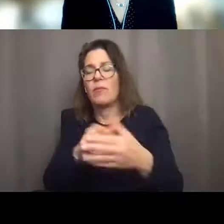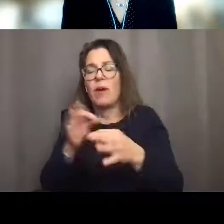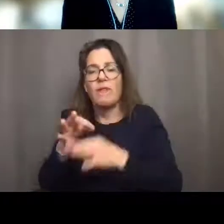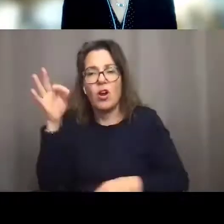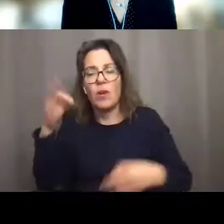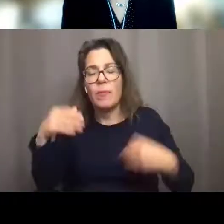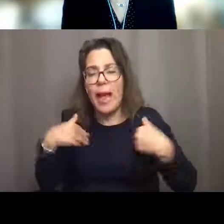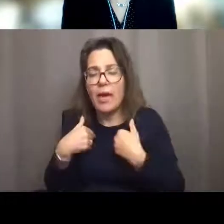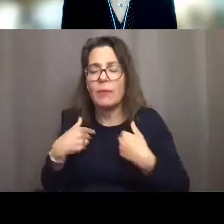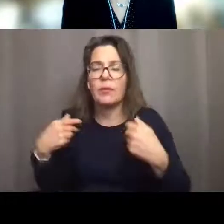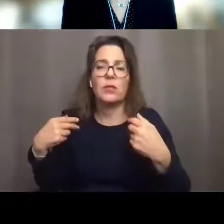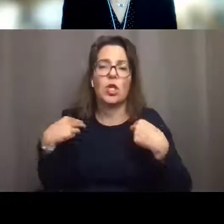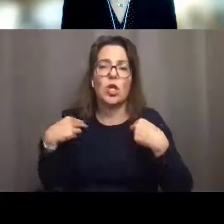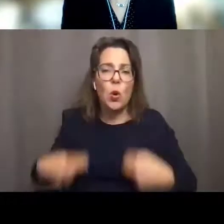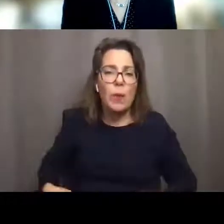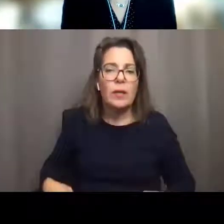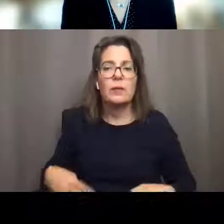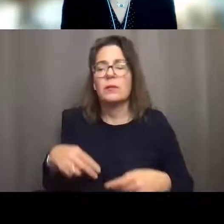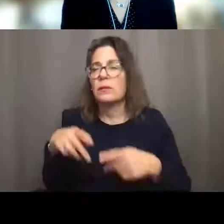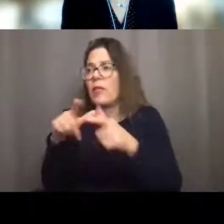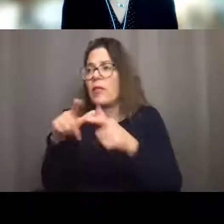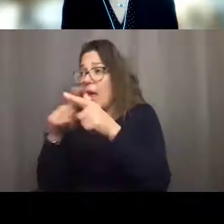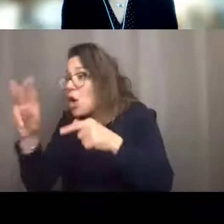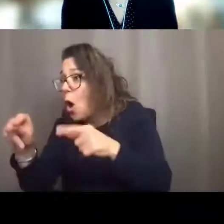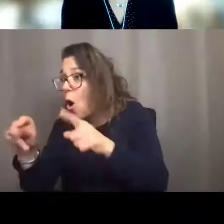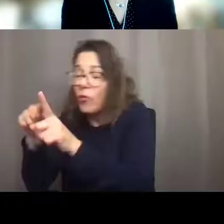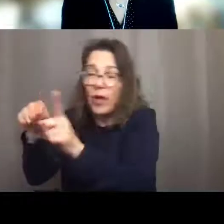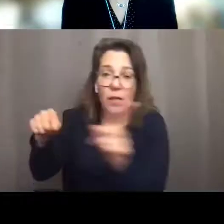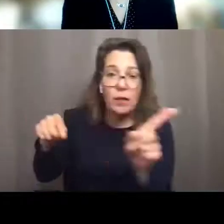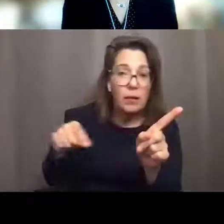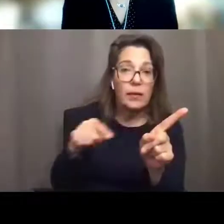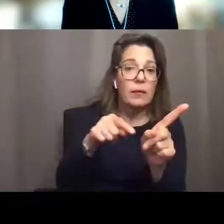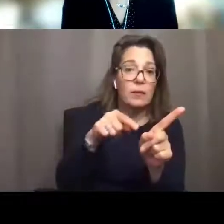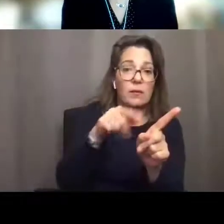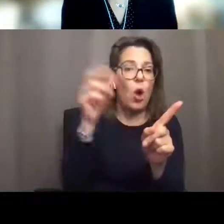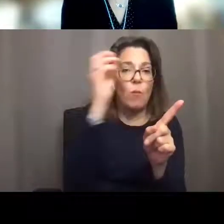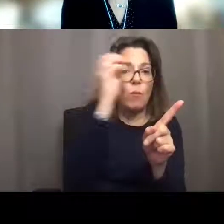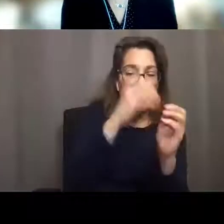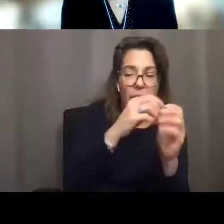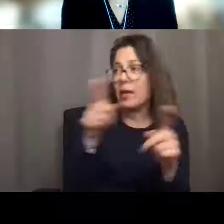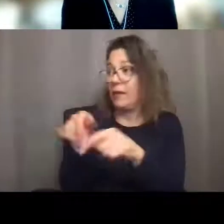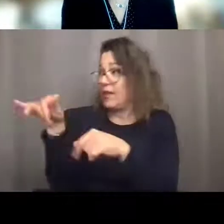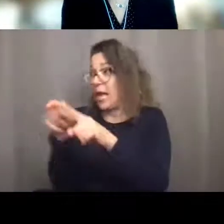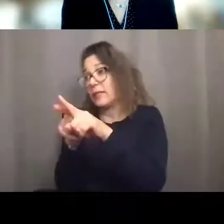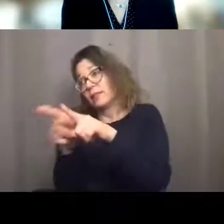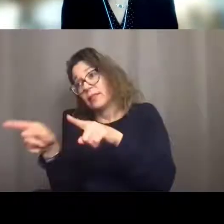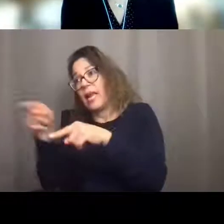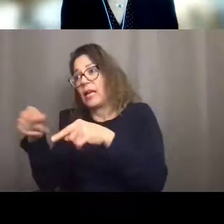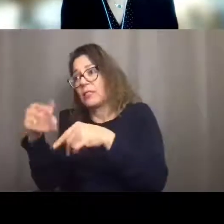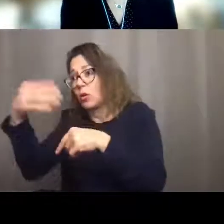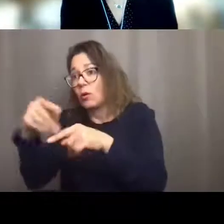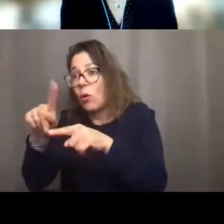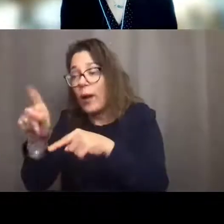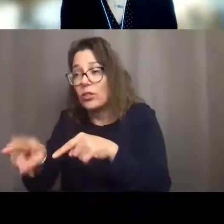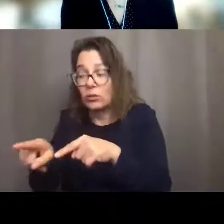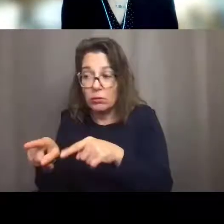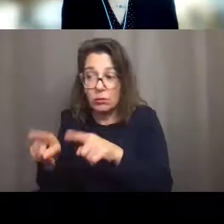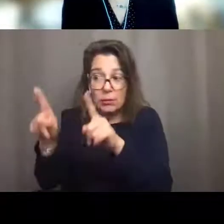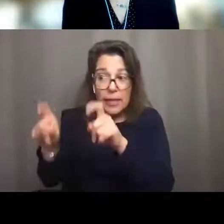If no, then no further consideration. If it's yes, then go on to the next question. Is the study intended to test for sex differences?